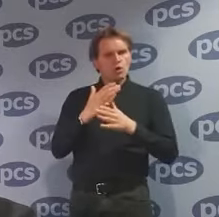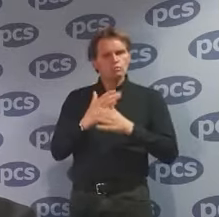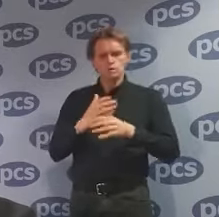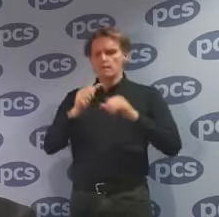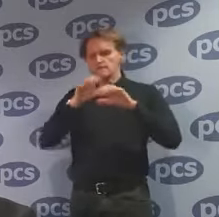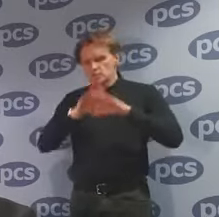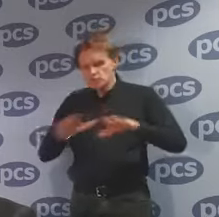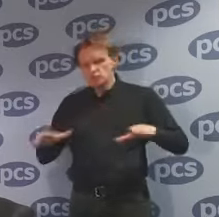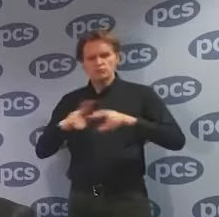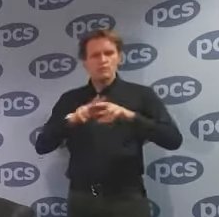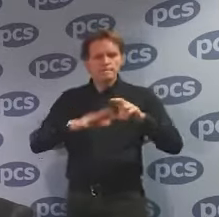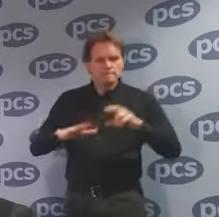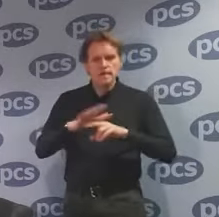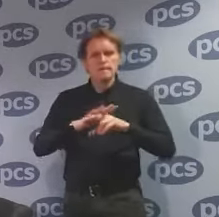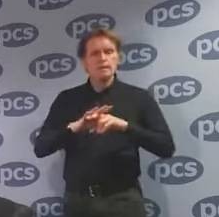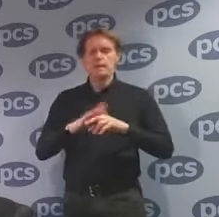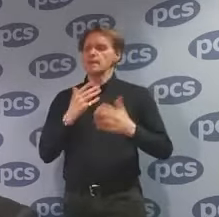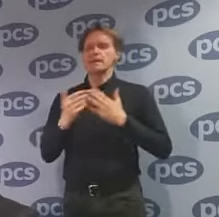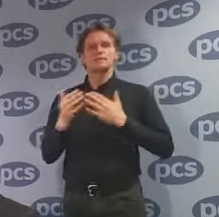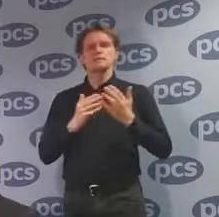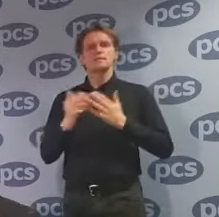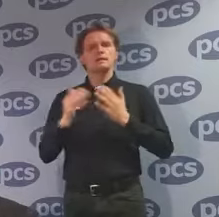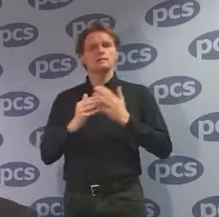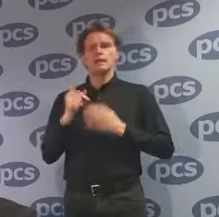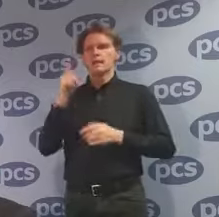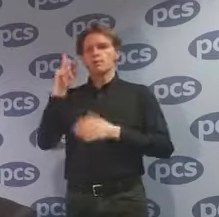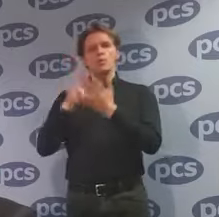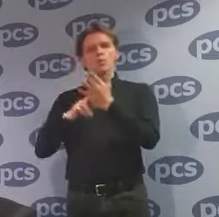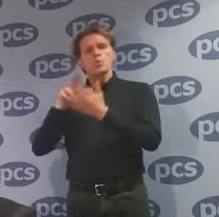people whether it's in Stockton whether it is in Falkirk or whether it is in